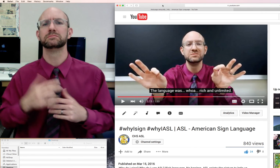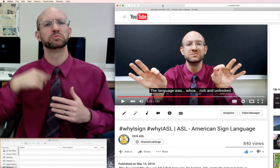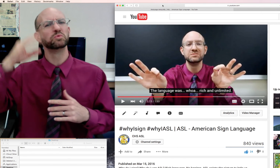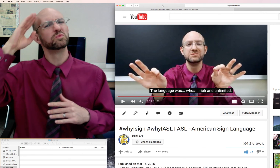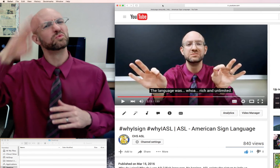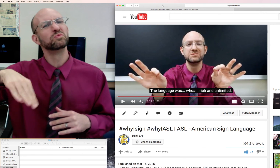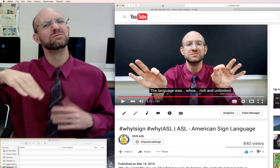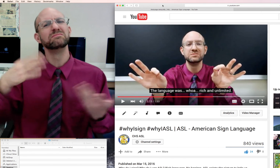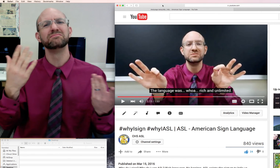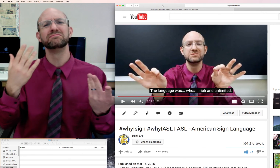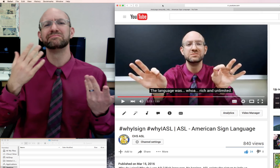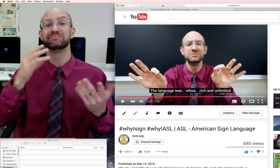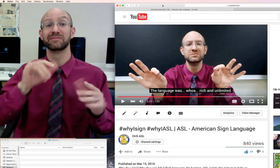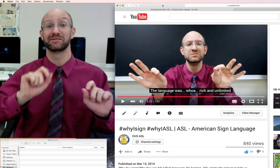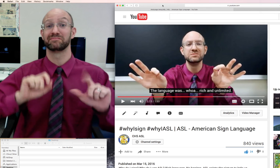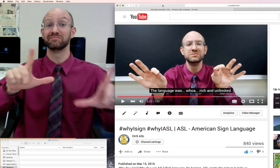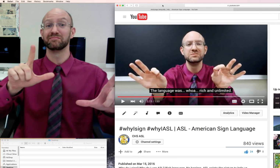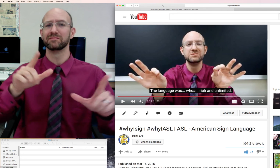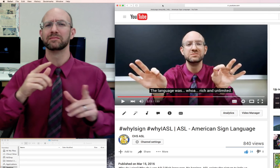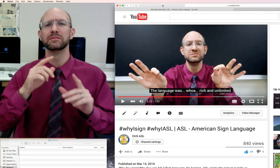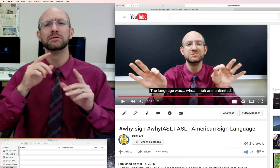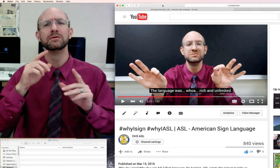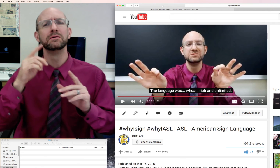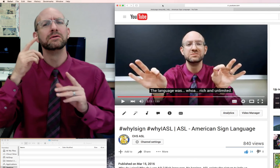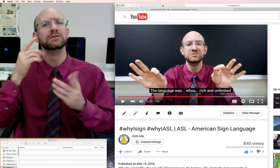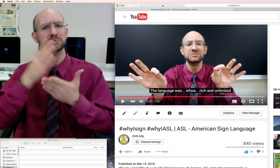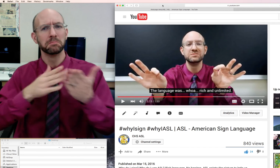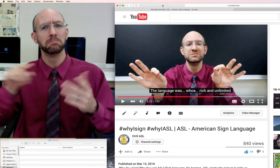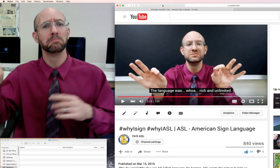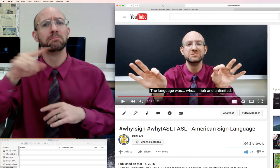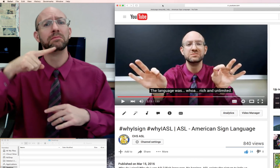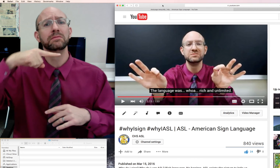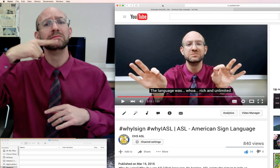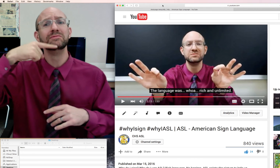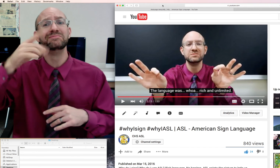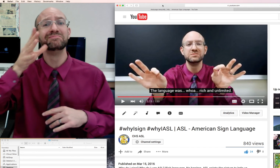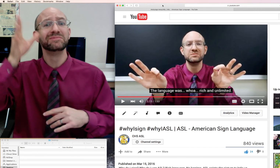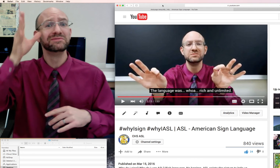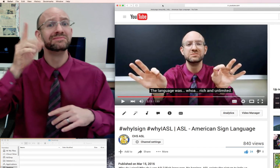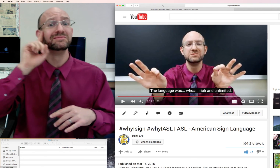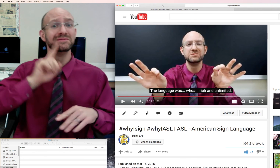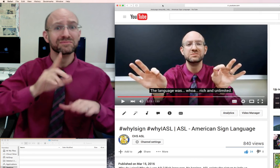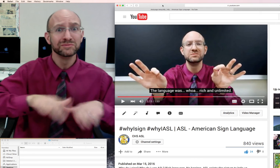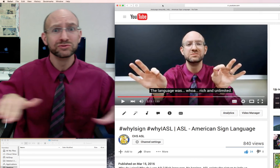Because I knew with that video, there will be some hearing parents with Deaf children